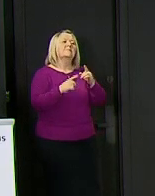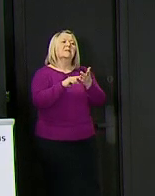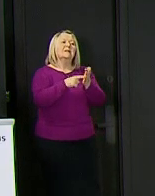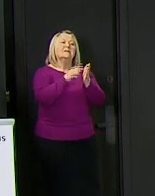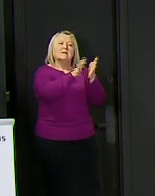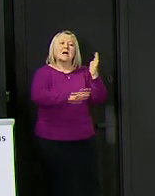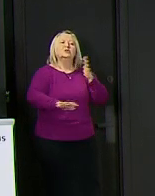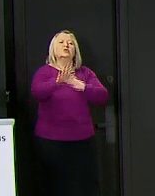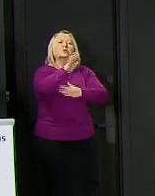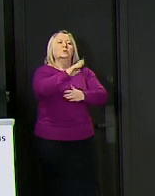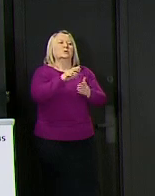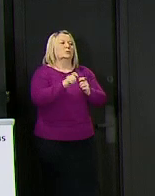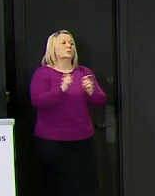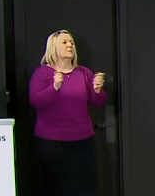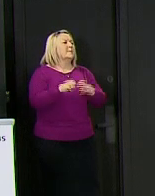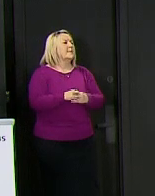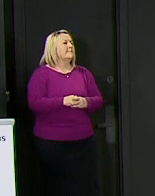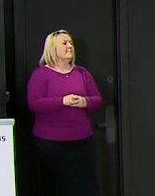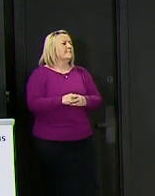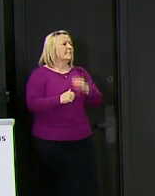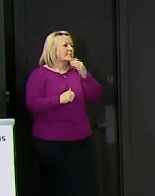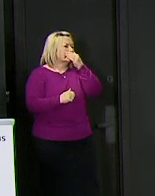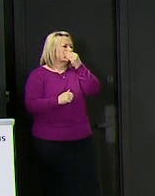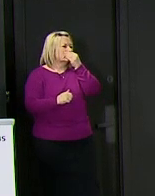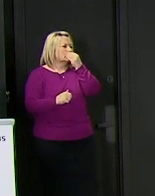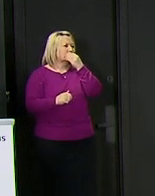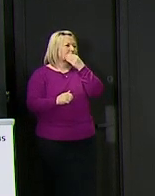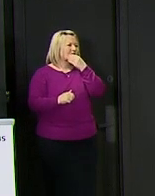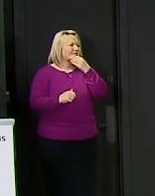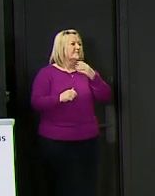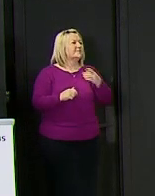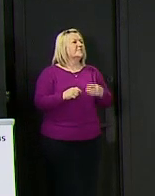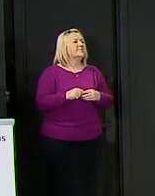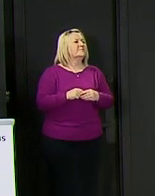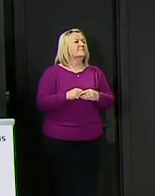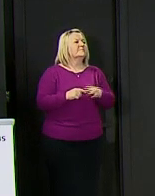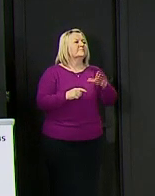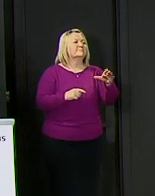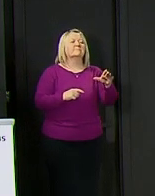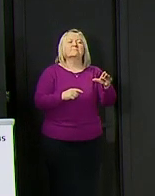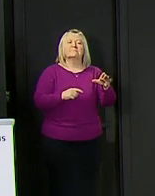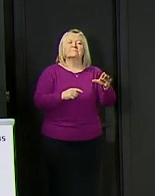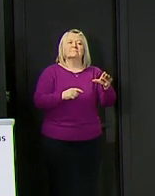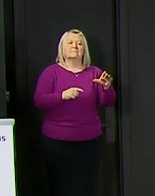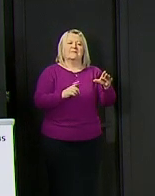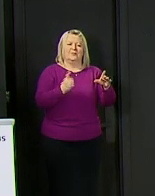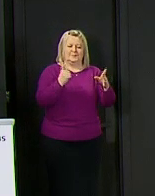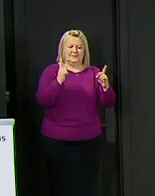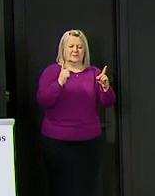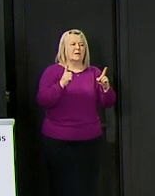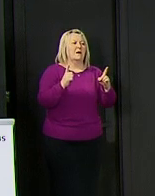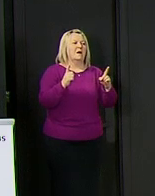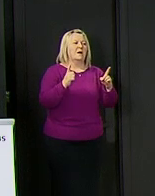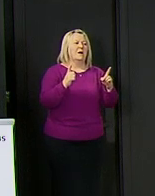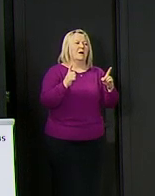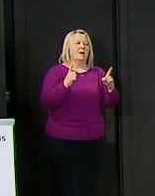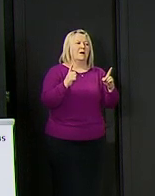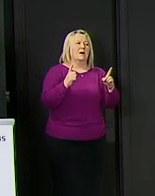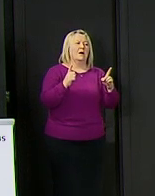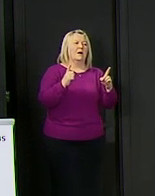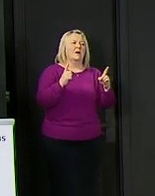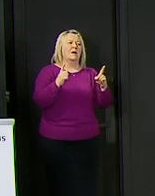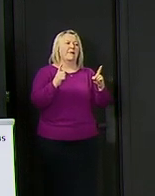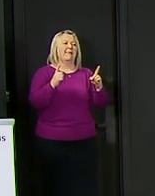Hello First Minister. I'd just like to go back to the same old situation as well, you